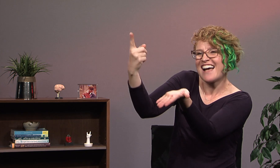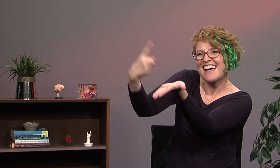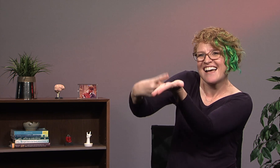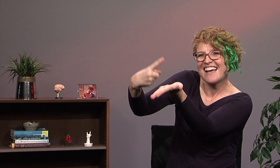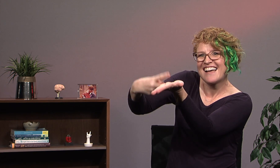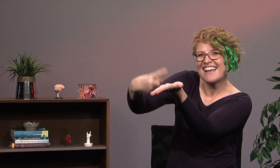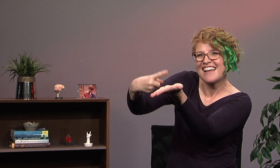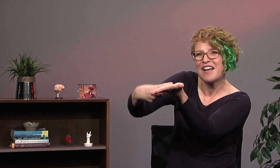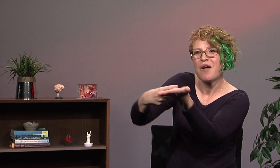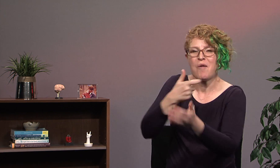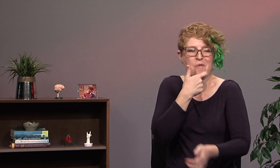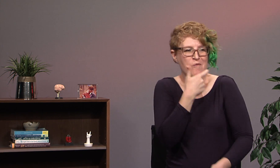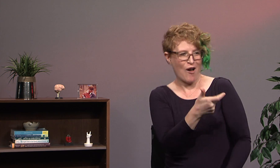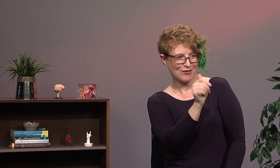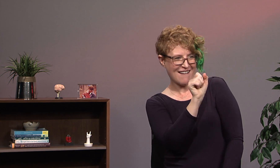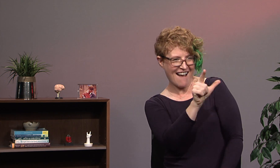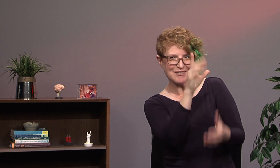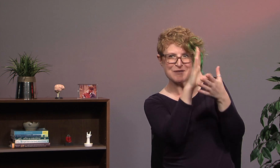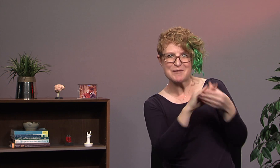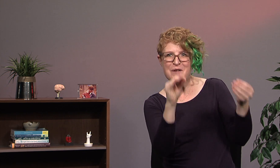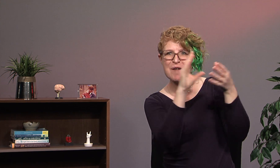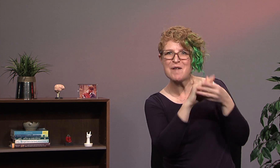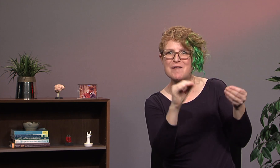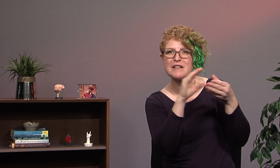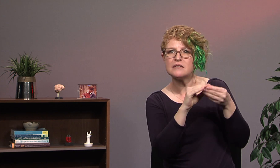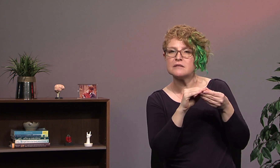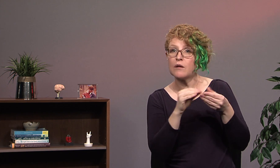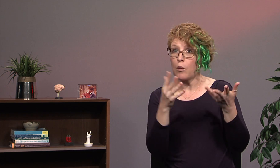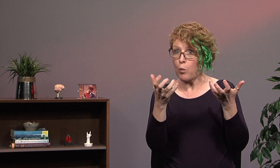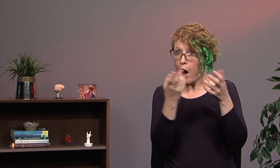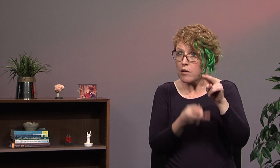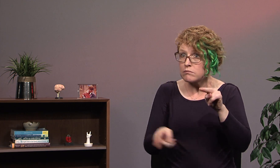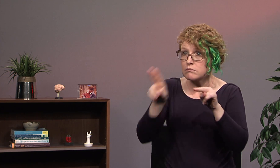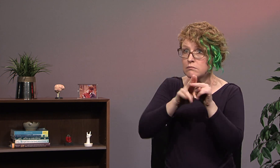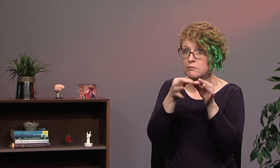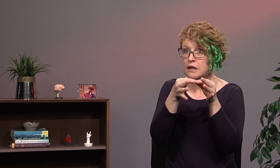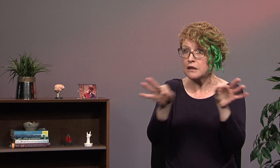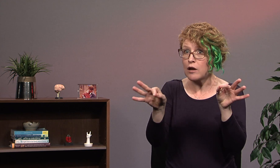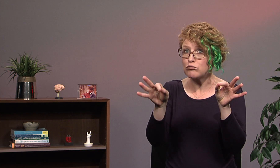or by watching ASL video stories. To increase opportunities for incidental learning